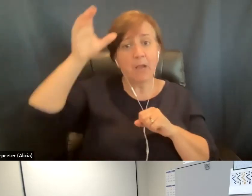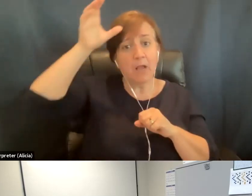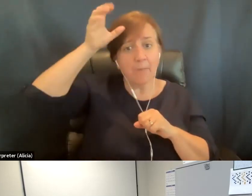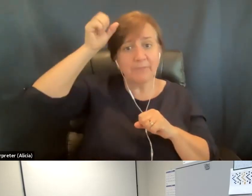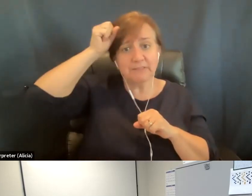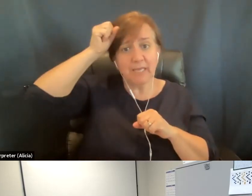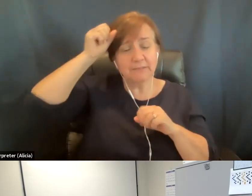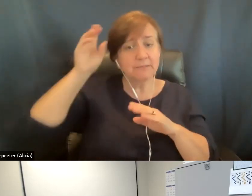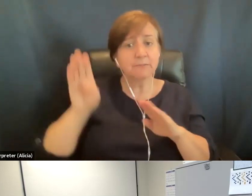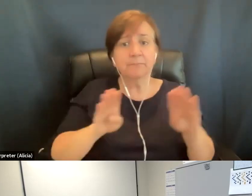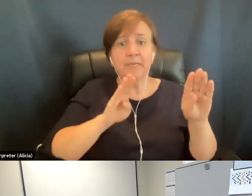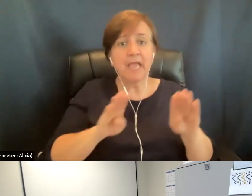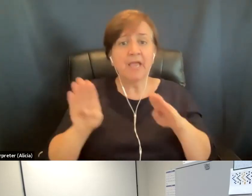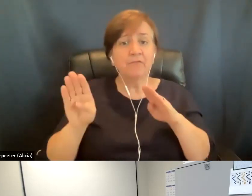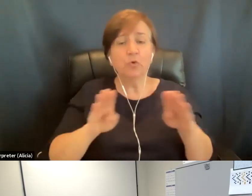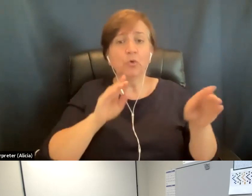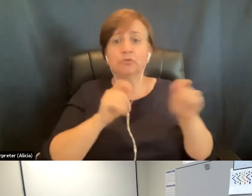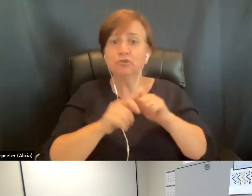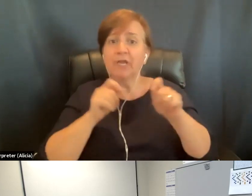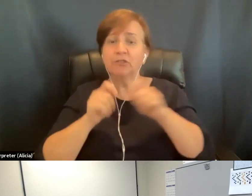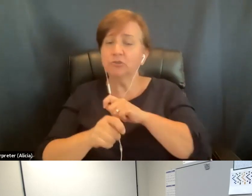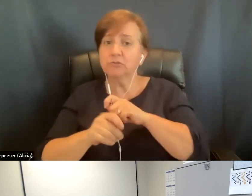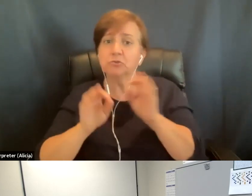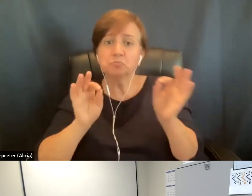Dr. Elsa Villarino: behavioral changes that you would do.